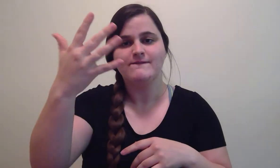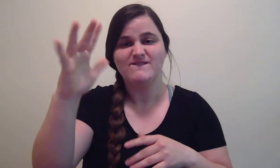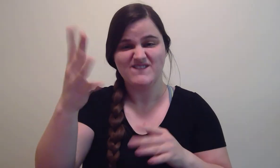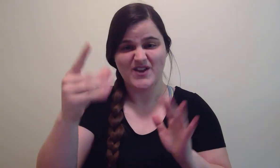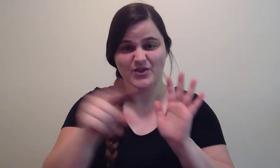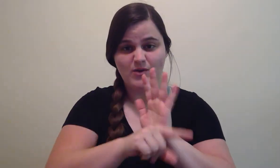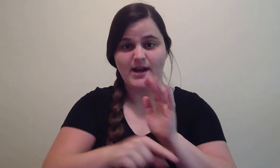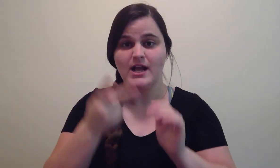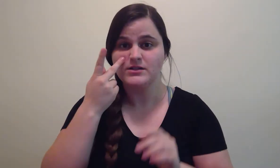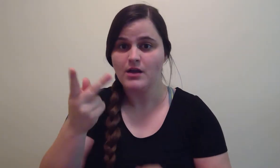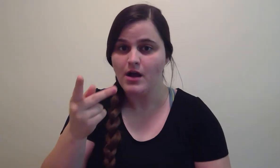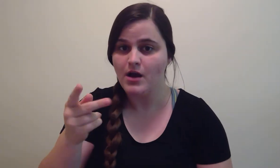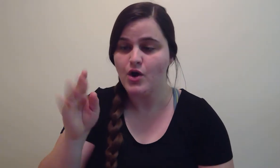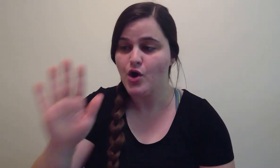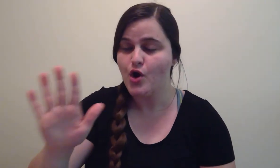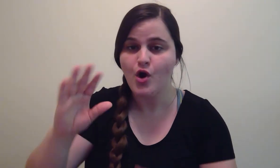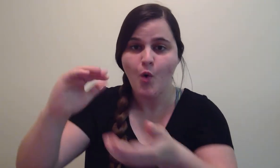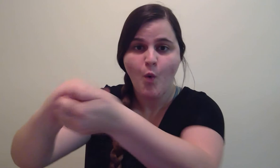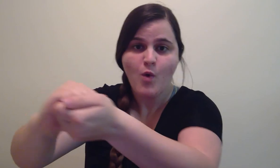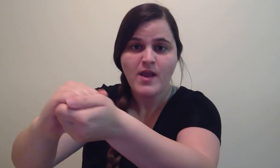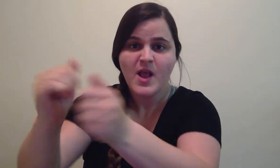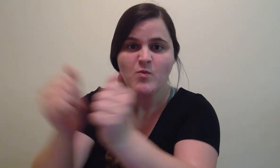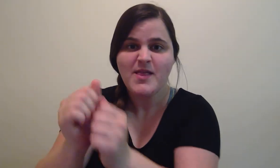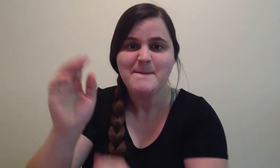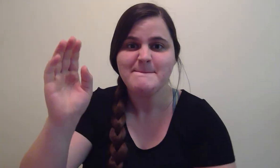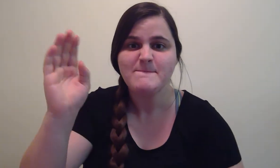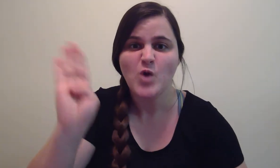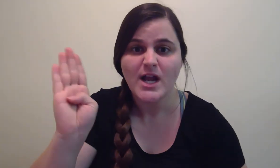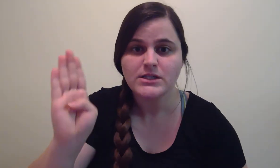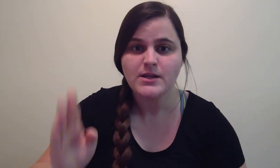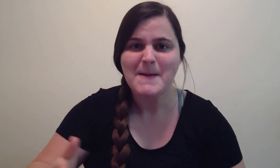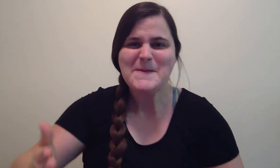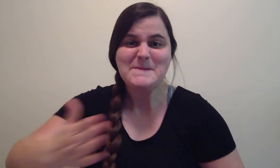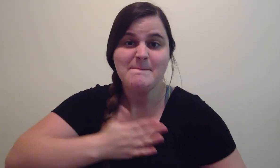through the fifth grade when I saw her holding hands with Bryce.